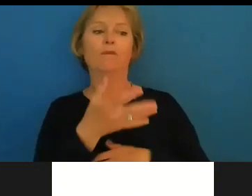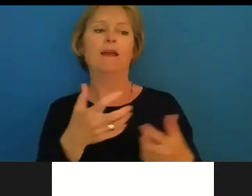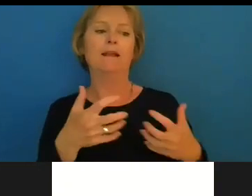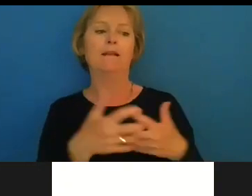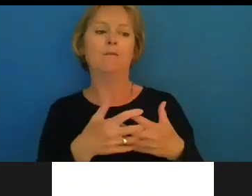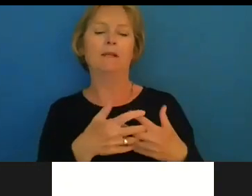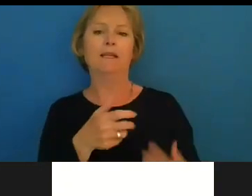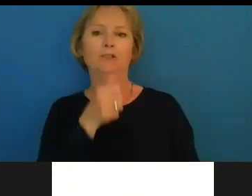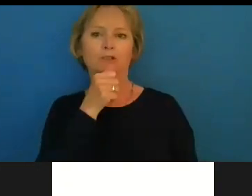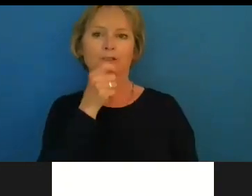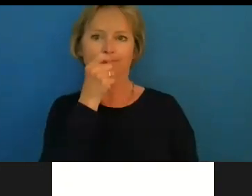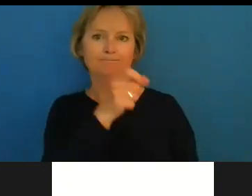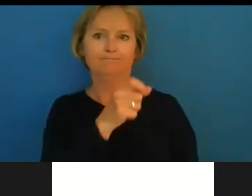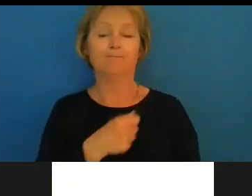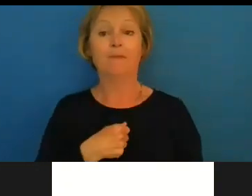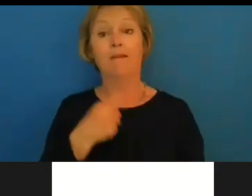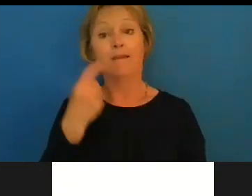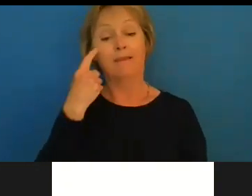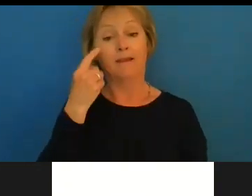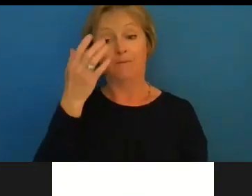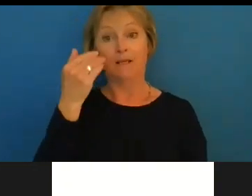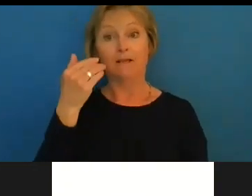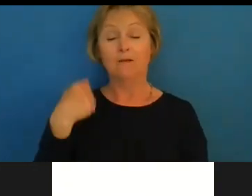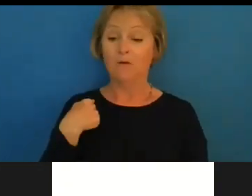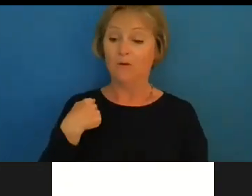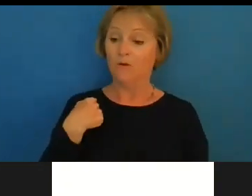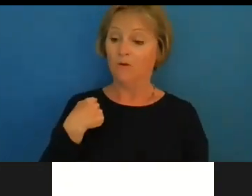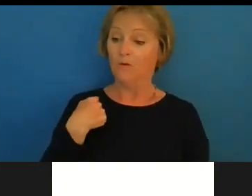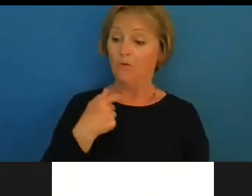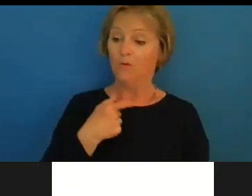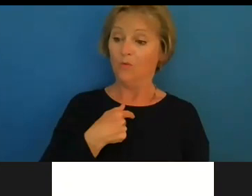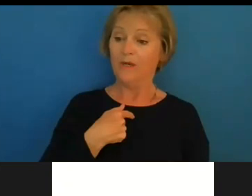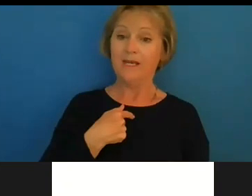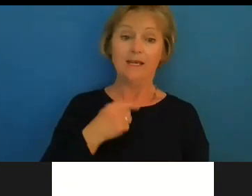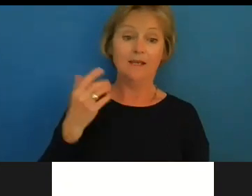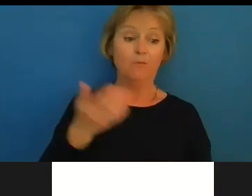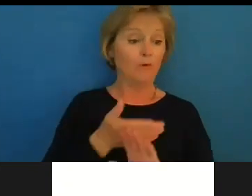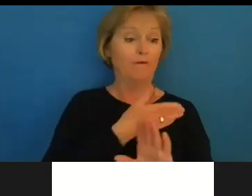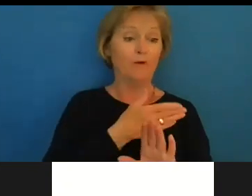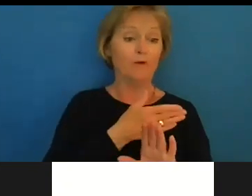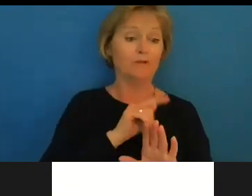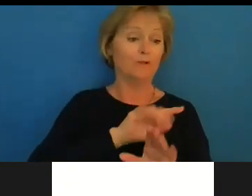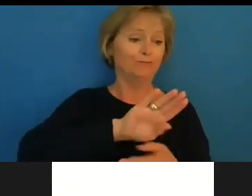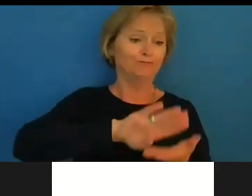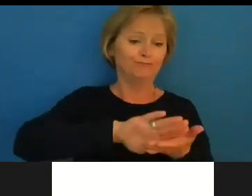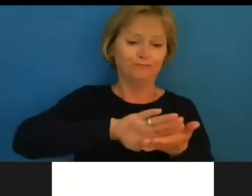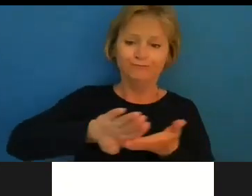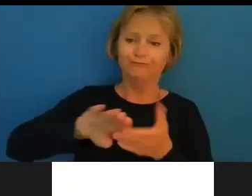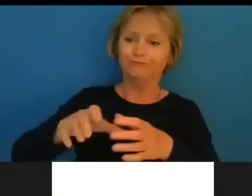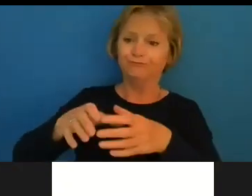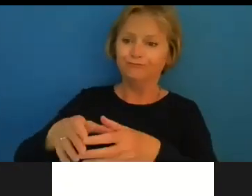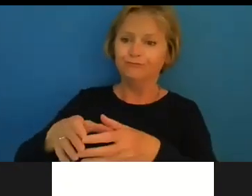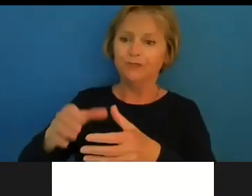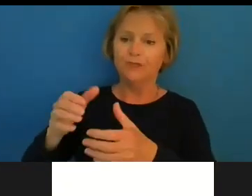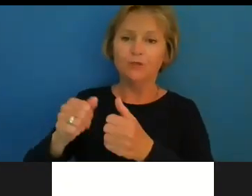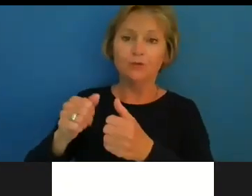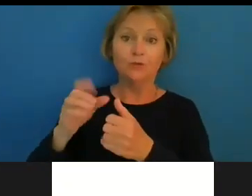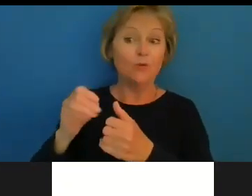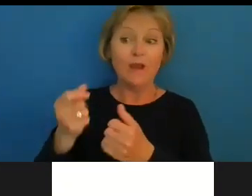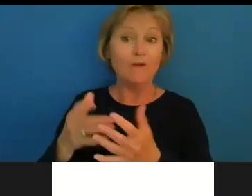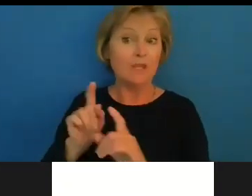I think because we were kind of shoved into having to do everything remotely, there's